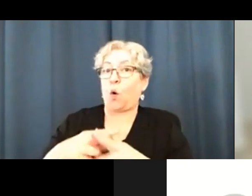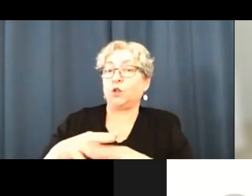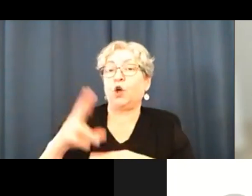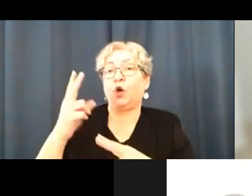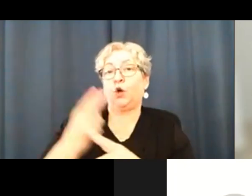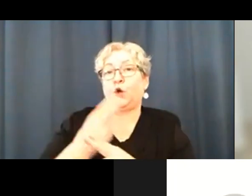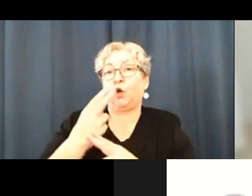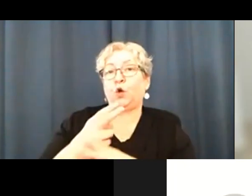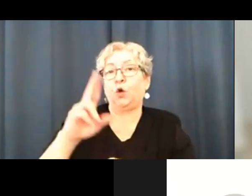I typed it in as well.